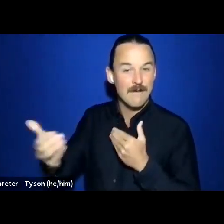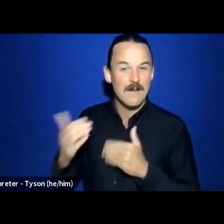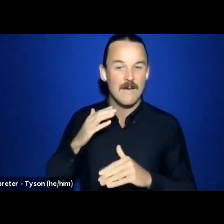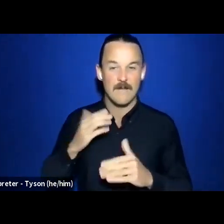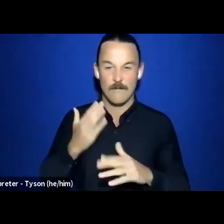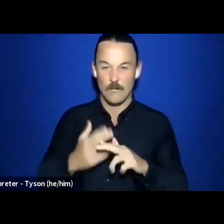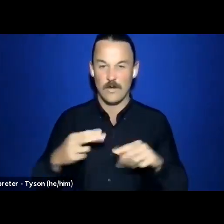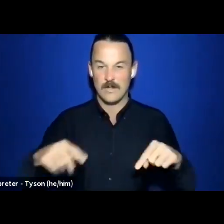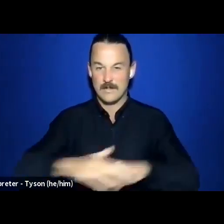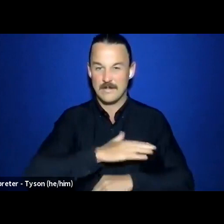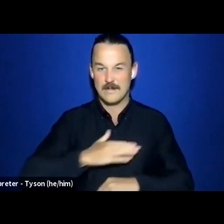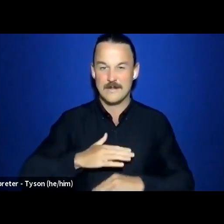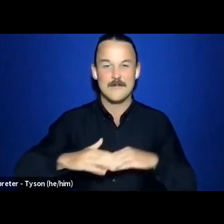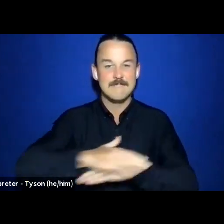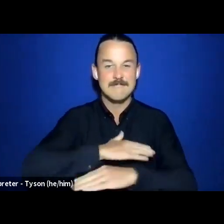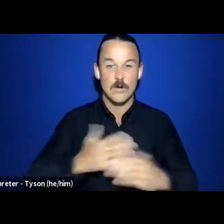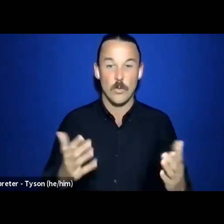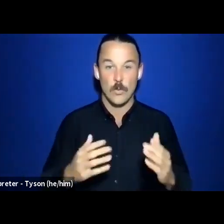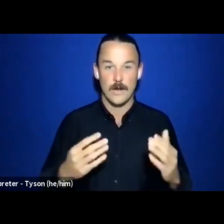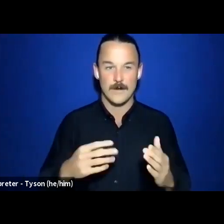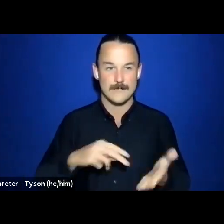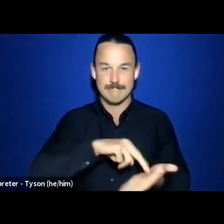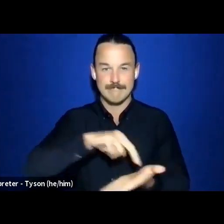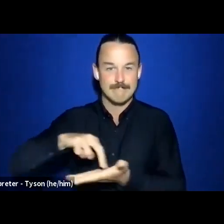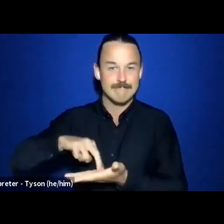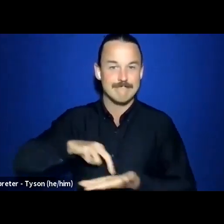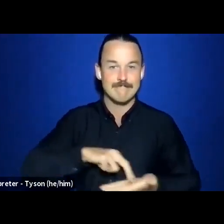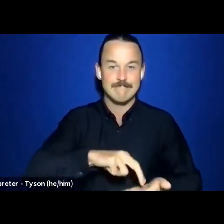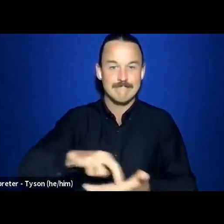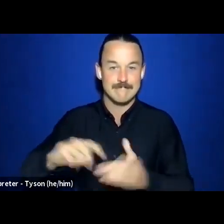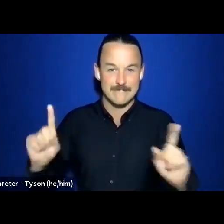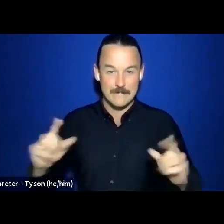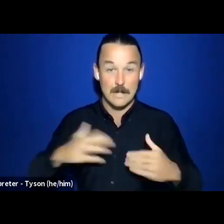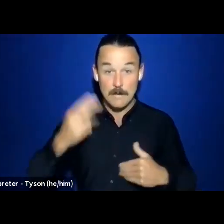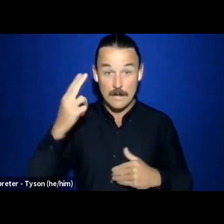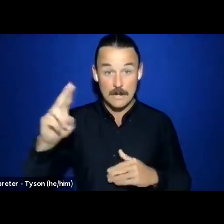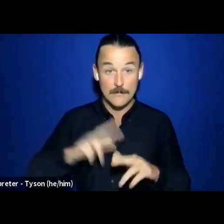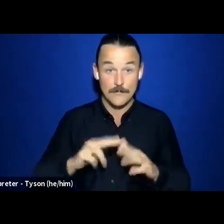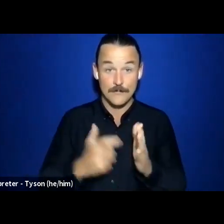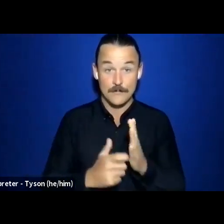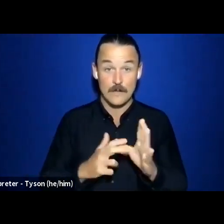present and emerging of the lens were all meeting today. As I have said my name is Francisco I have said my name is Francis